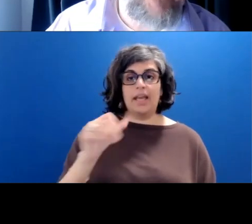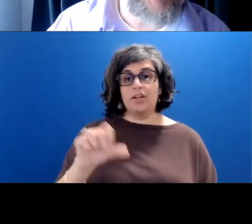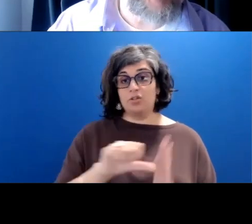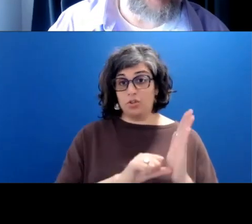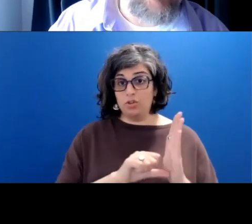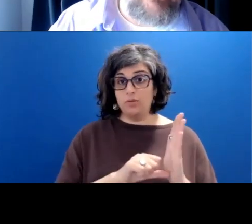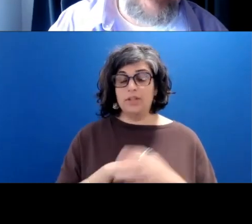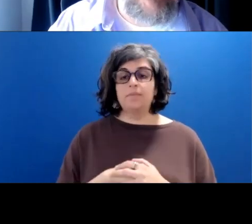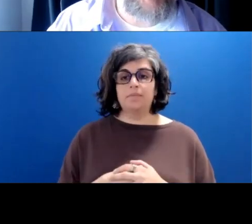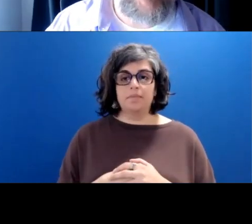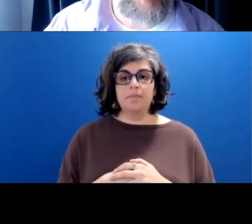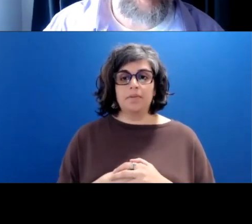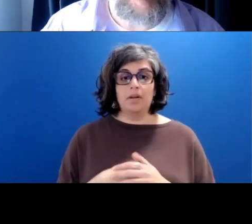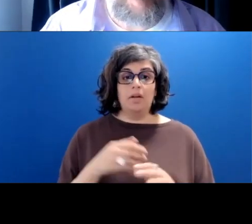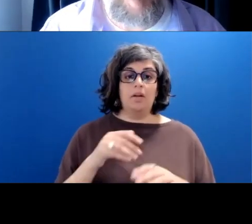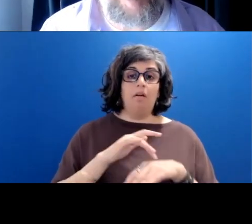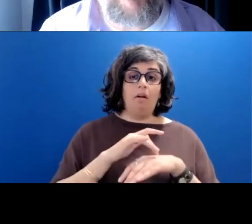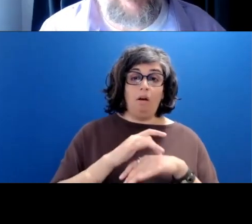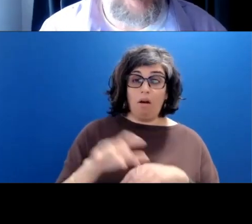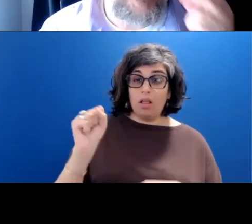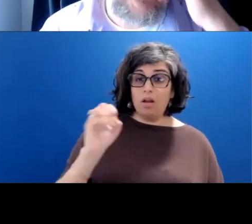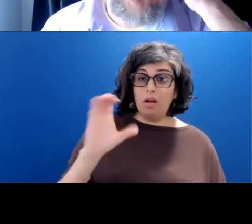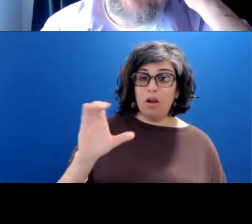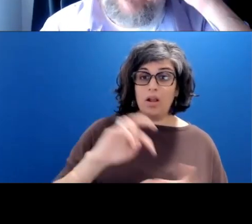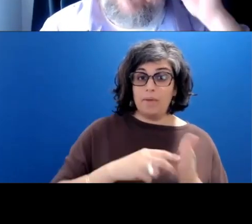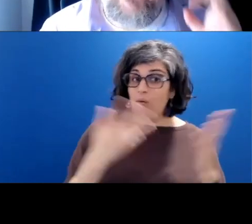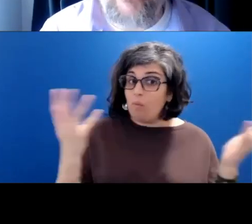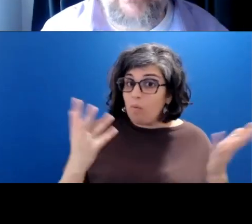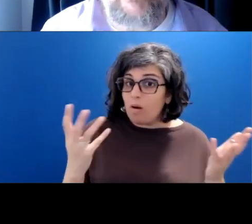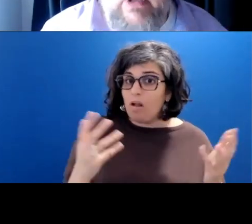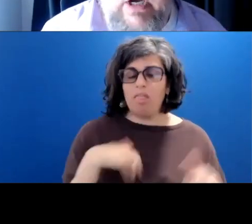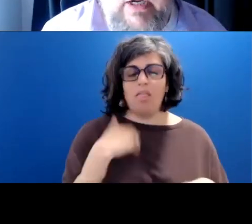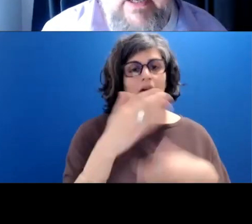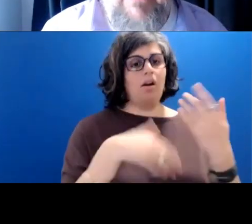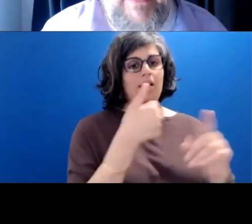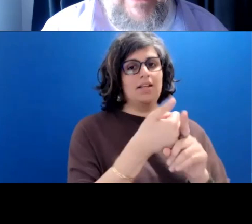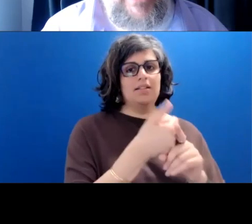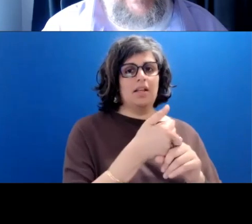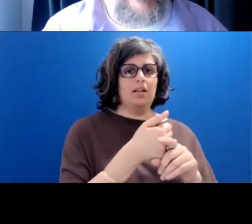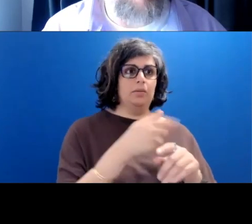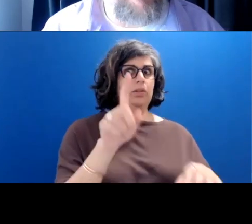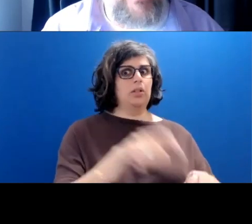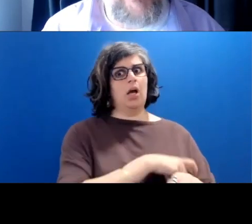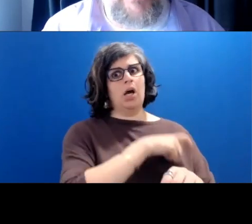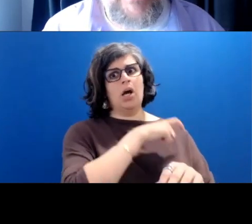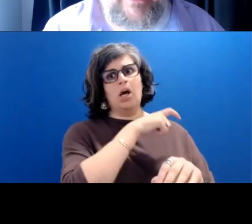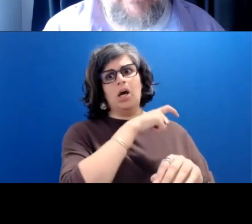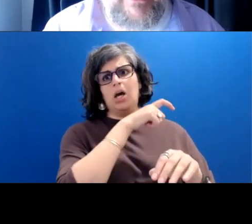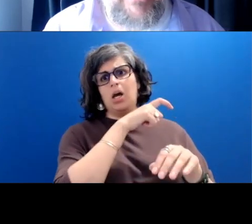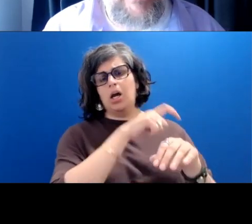As I mentioned, the early standards of care meant that the process was often really long and it had a predetermined timeline,